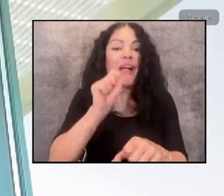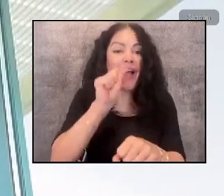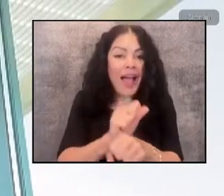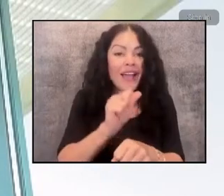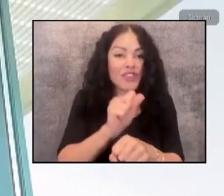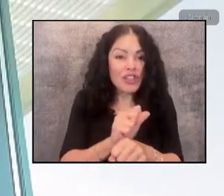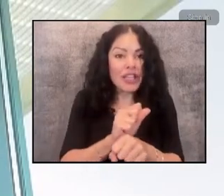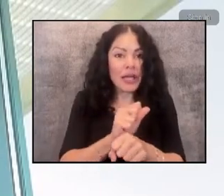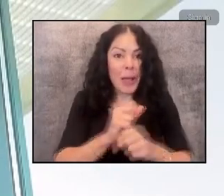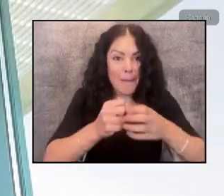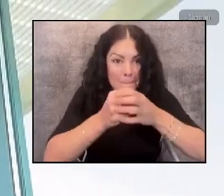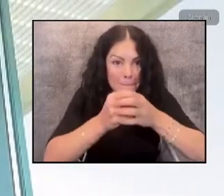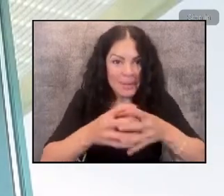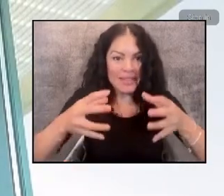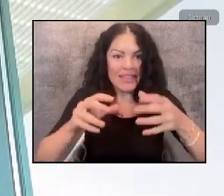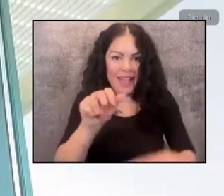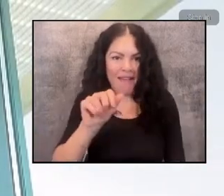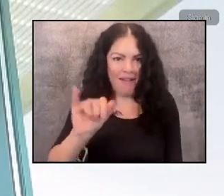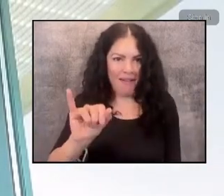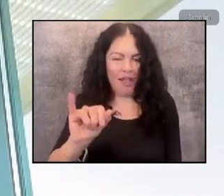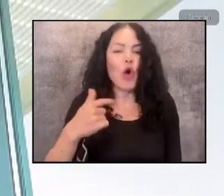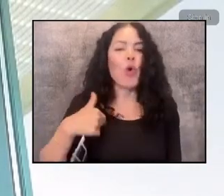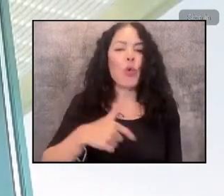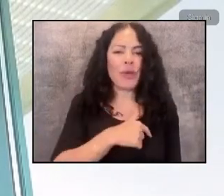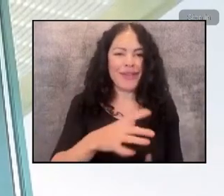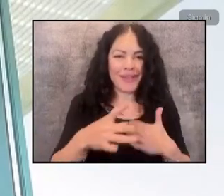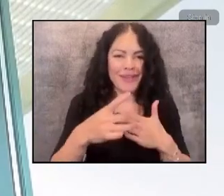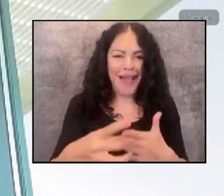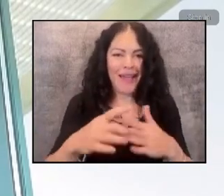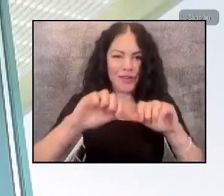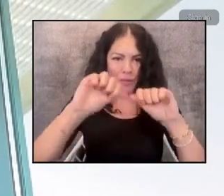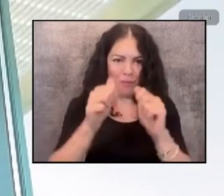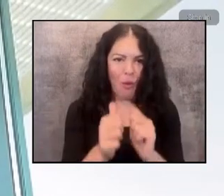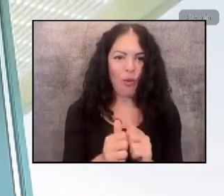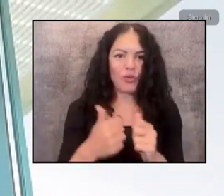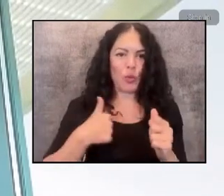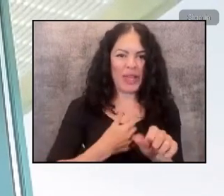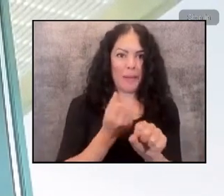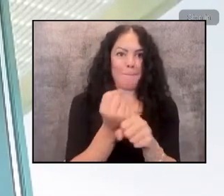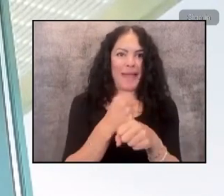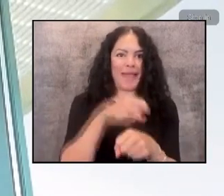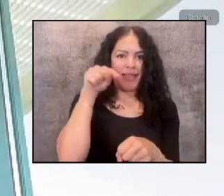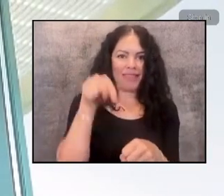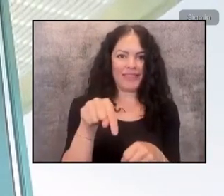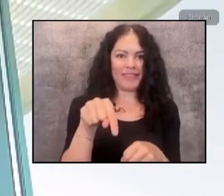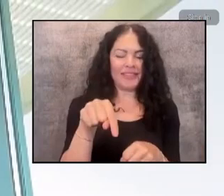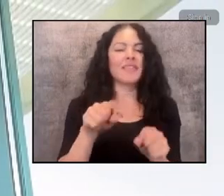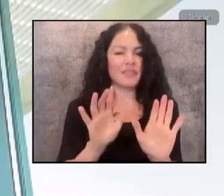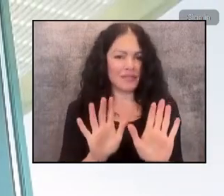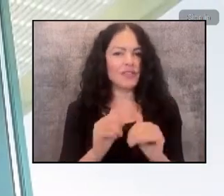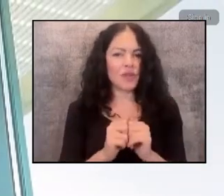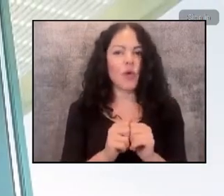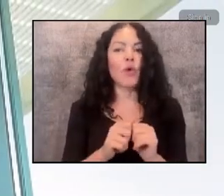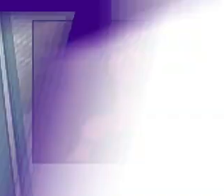we make it. We have agency. being here at the University of Washington, you are in a position to play a role in that.